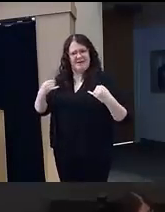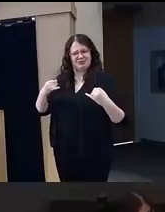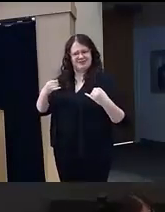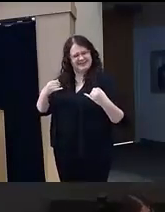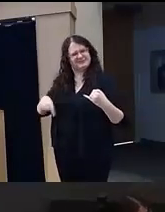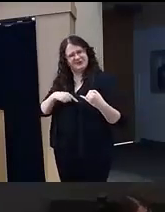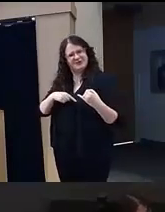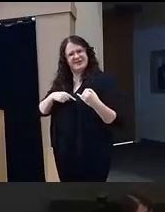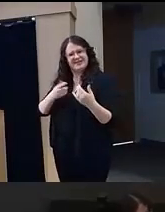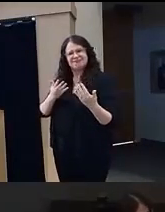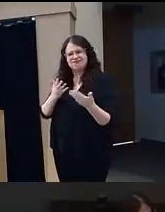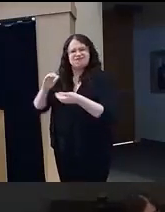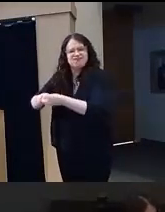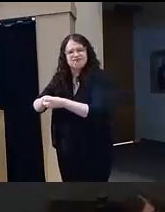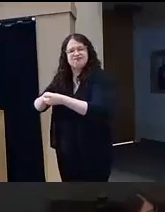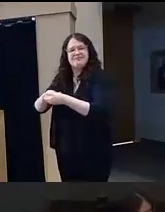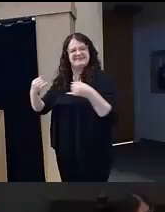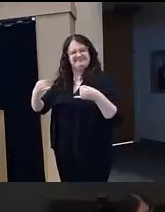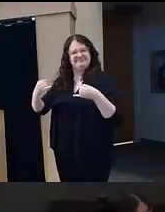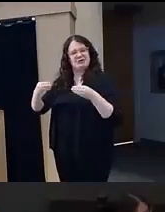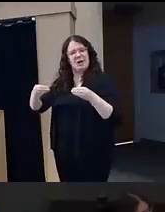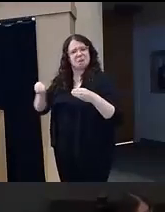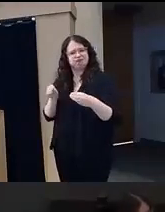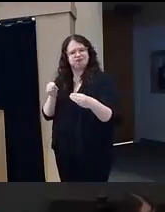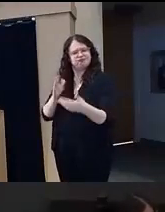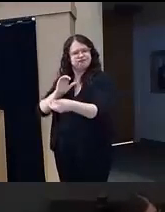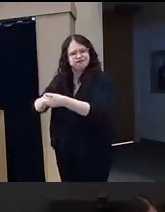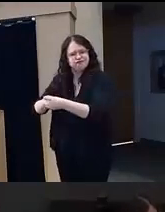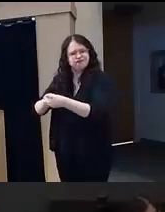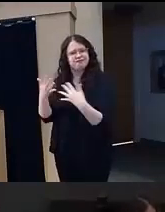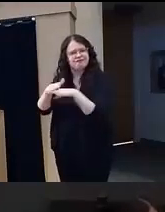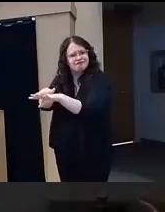you know this is how much our division of collaborative care and awareness has grown through